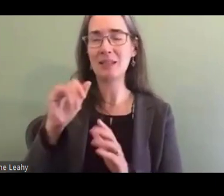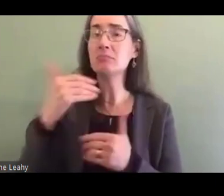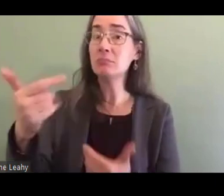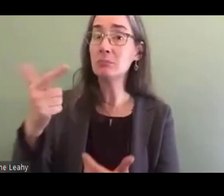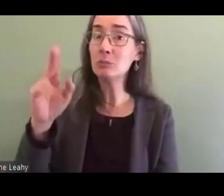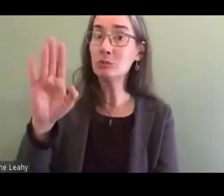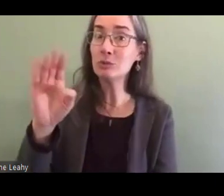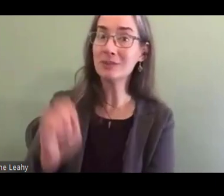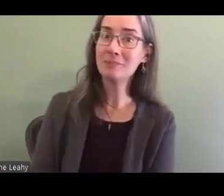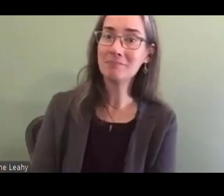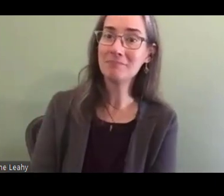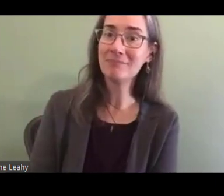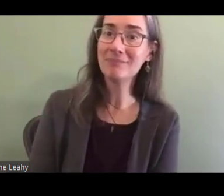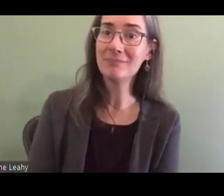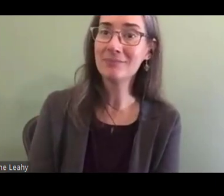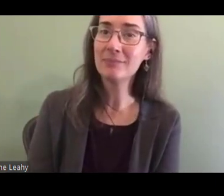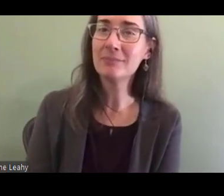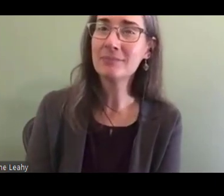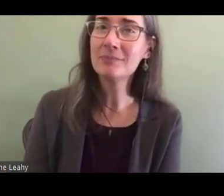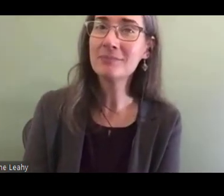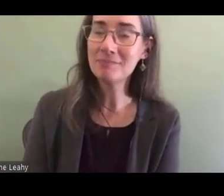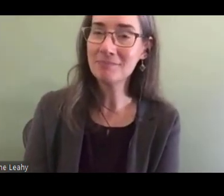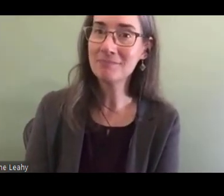Bruce Sexton: Thank you Peter.